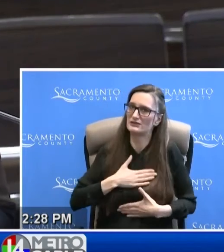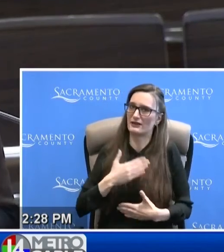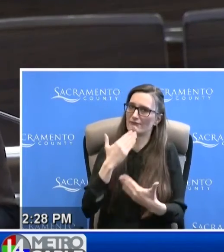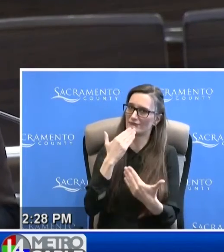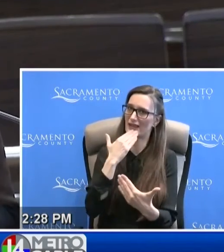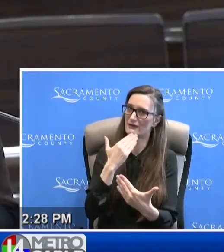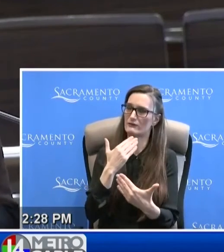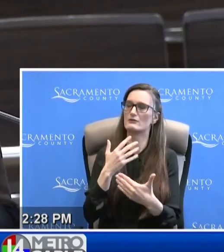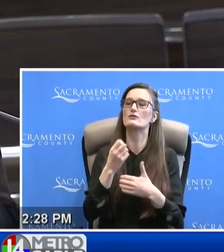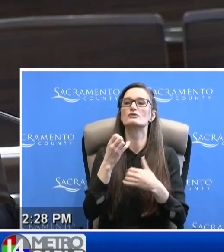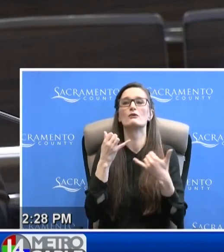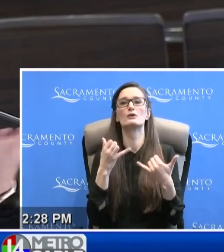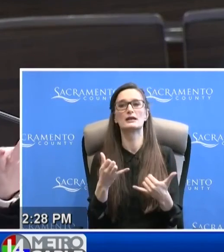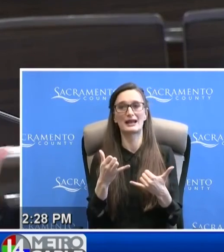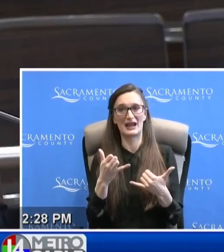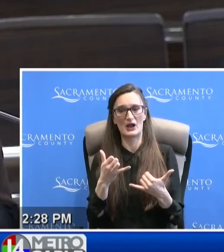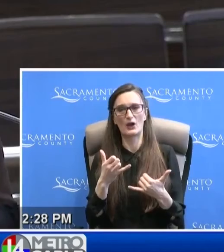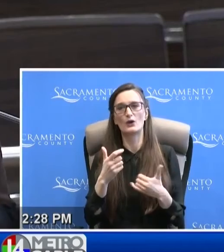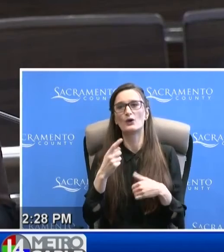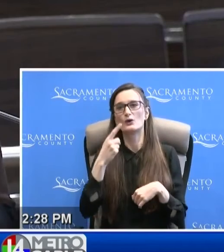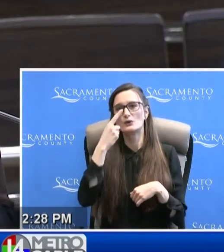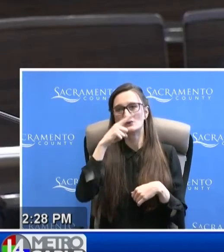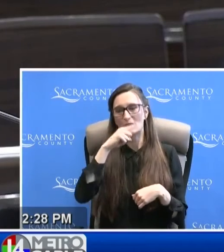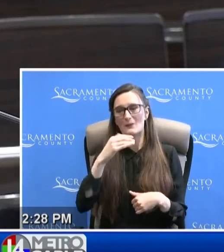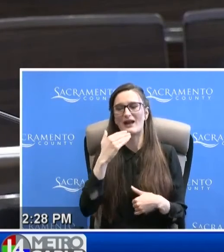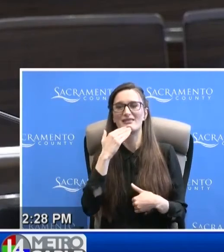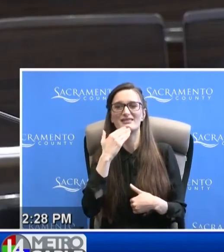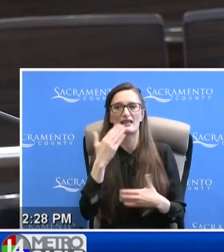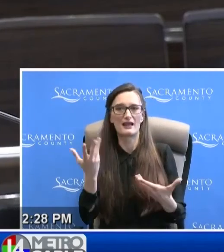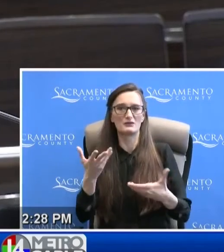If you would indulge me, please join me in thinking this team. Thank you.